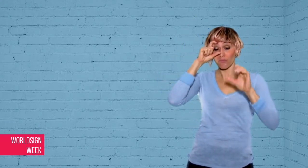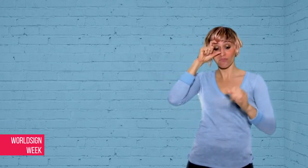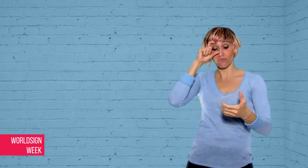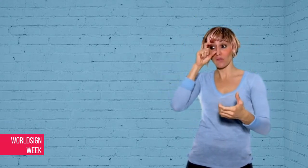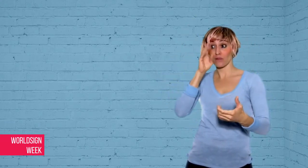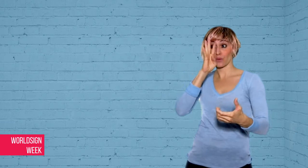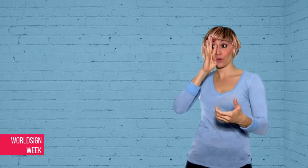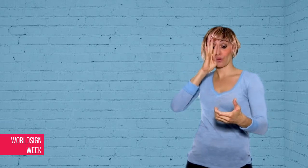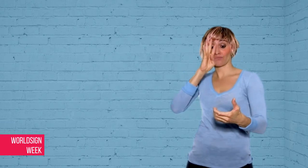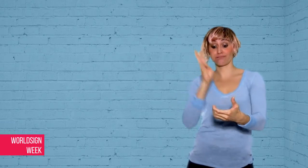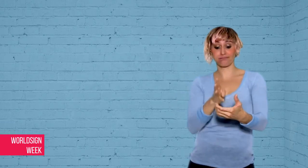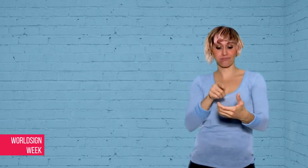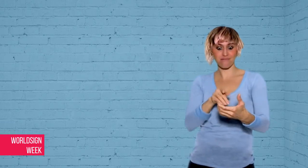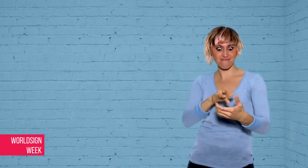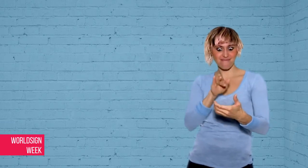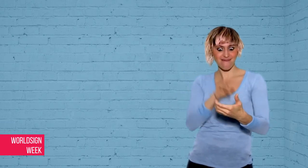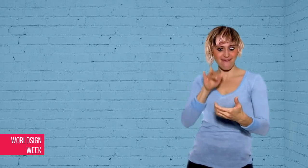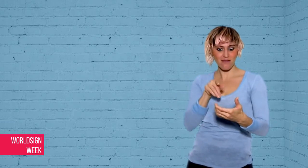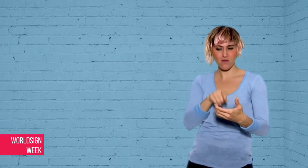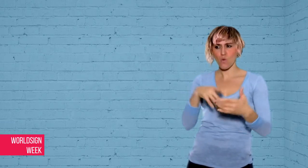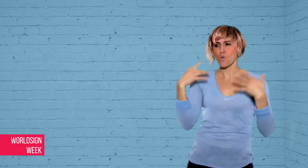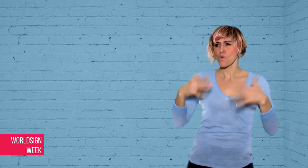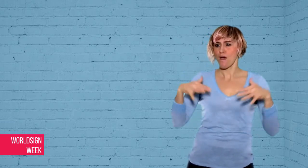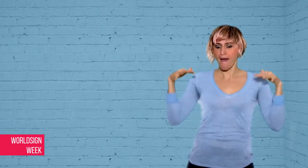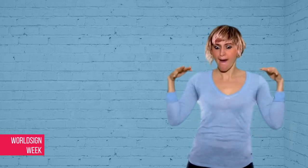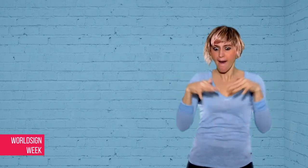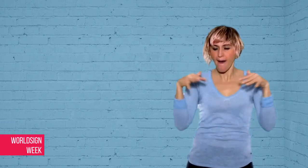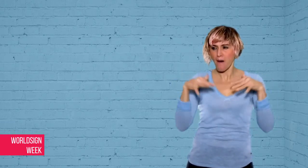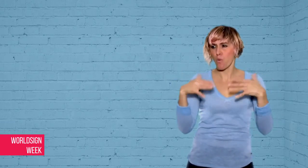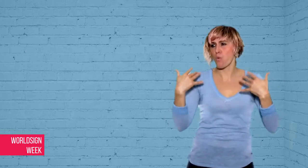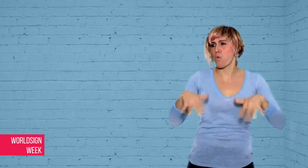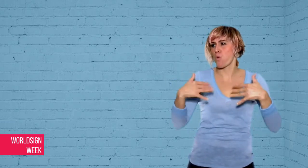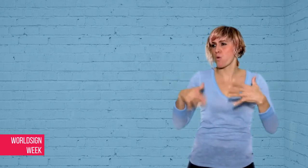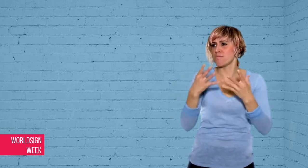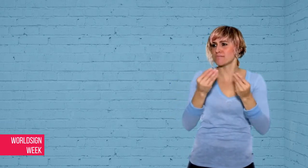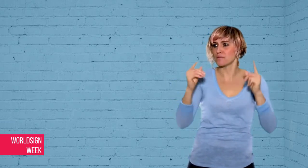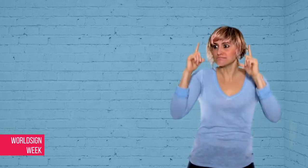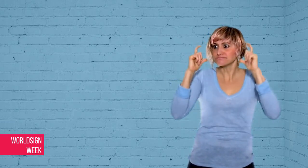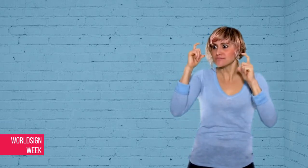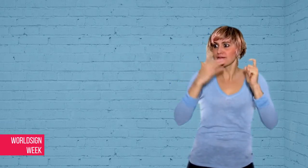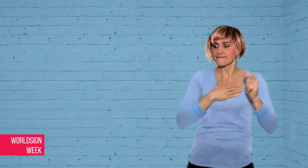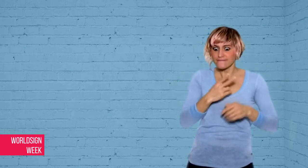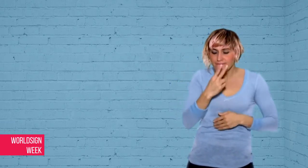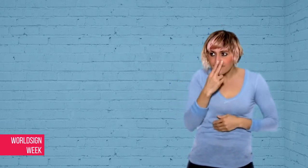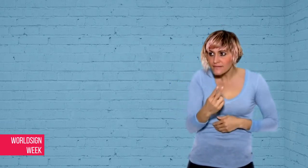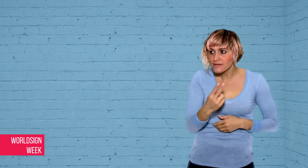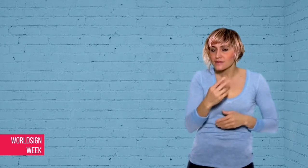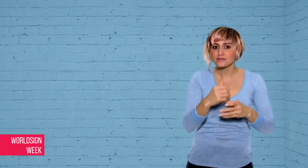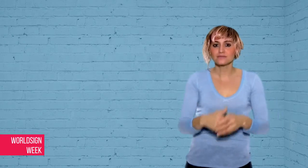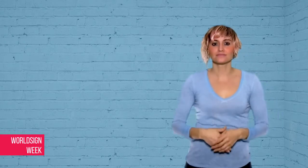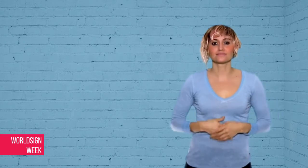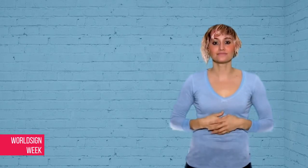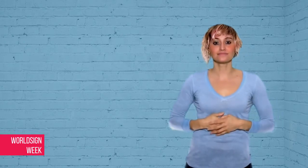popular image-messaging app through Bluetooth and Wi-Fi.